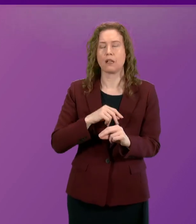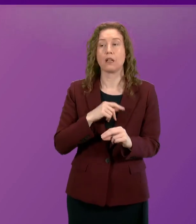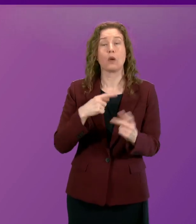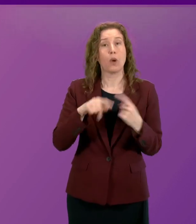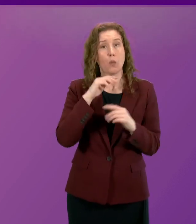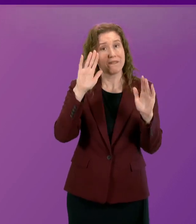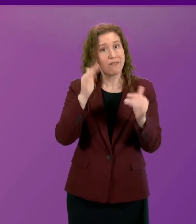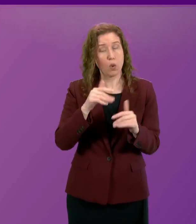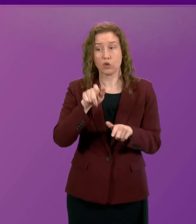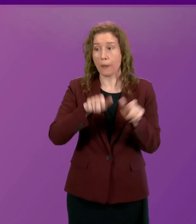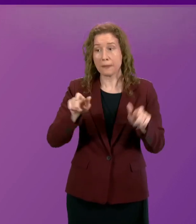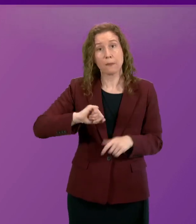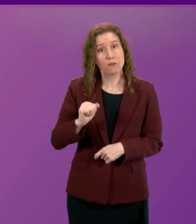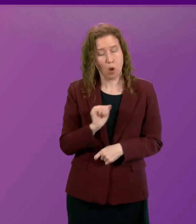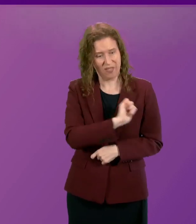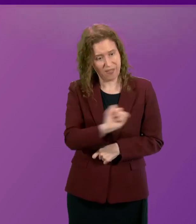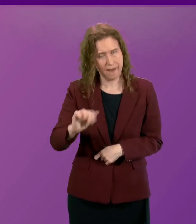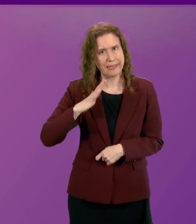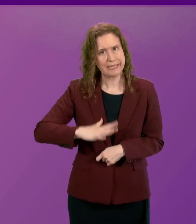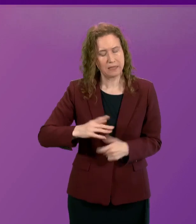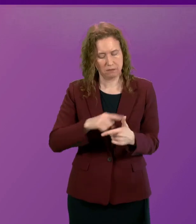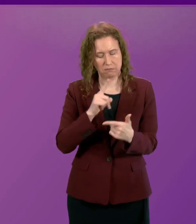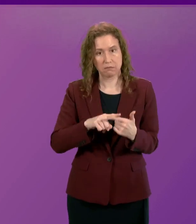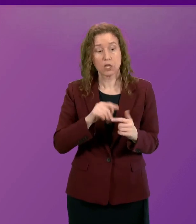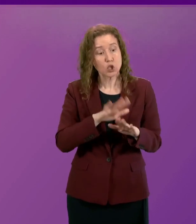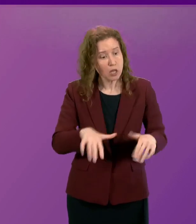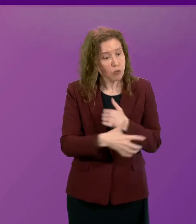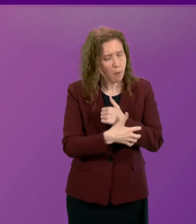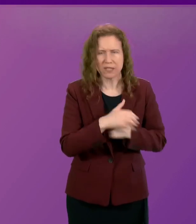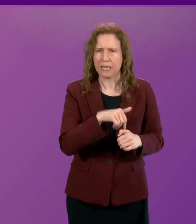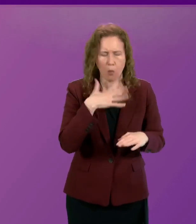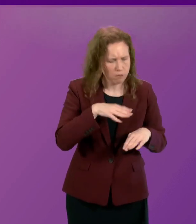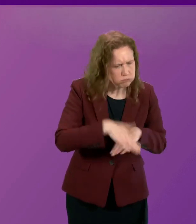needs of the people of Scotland. We will focus on lifting children out of poverty,